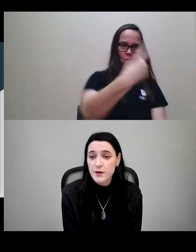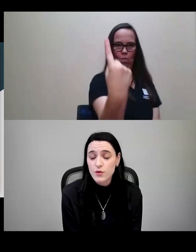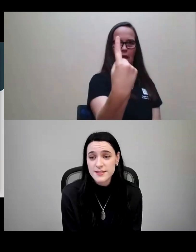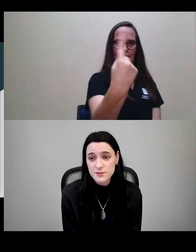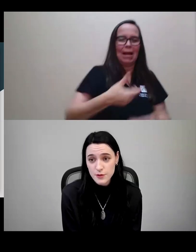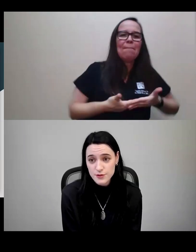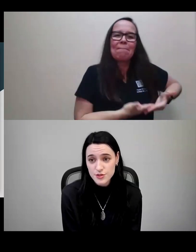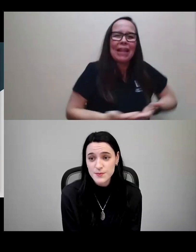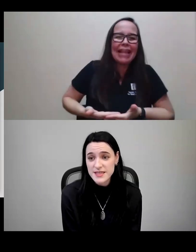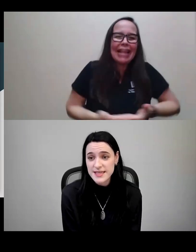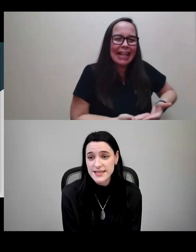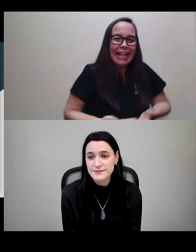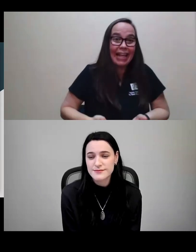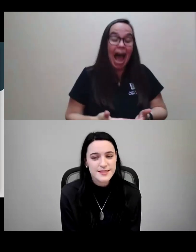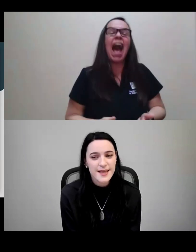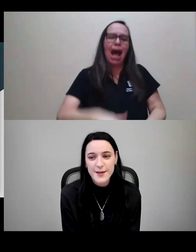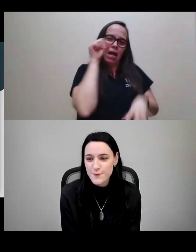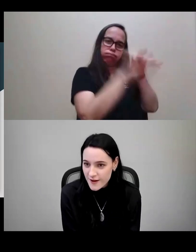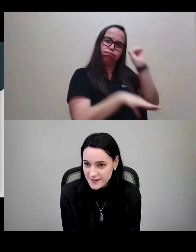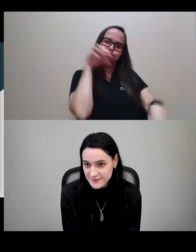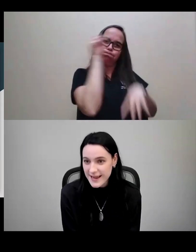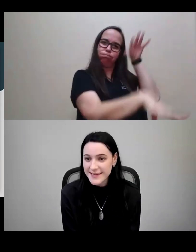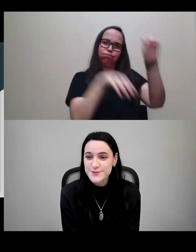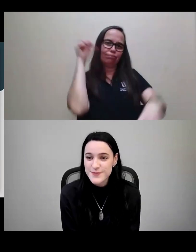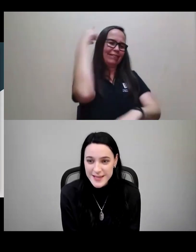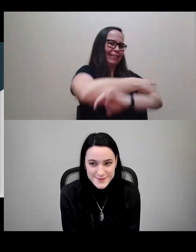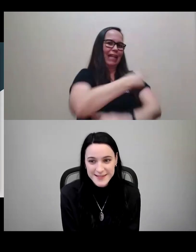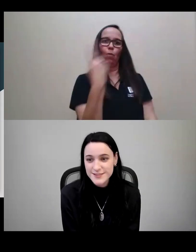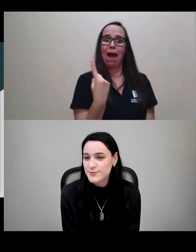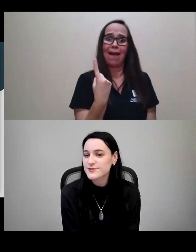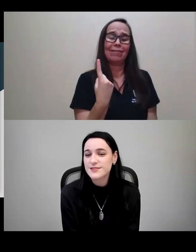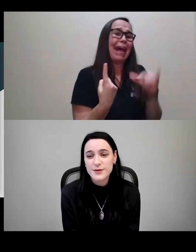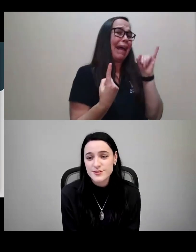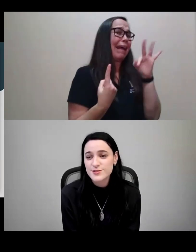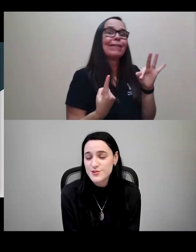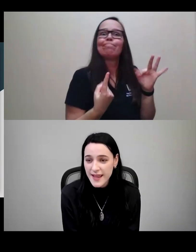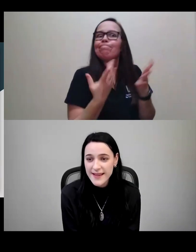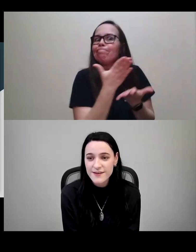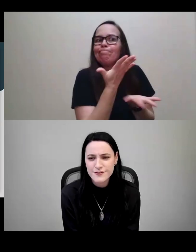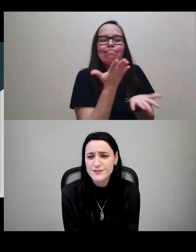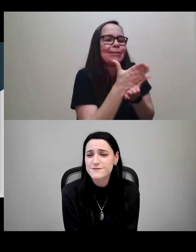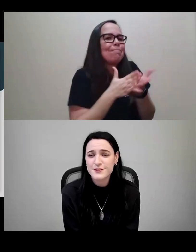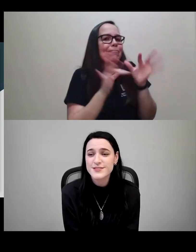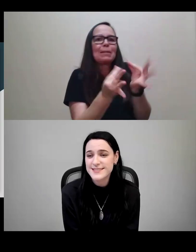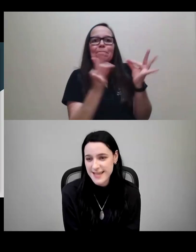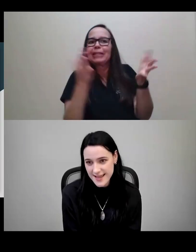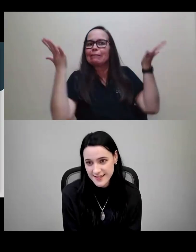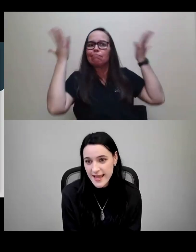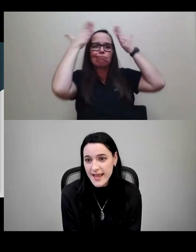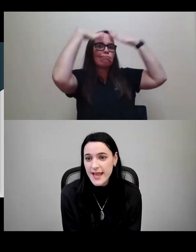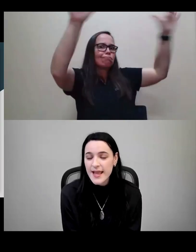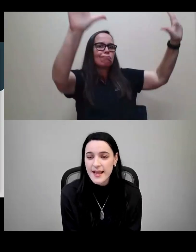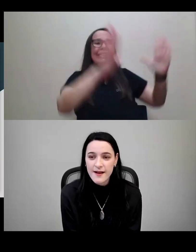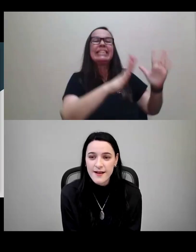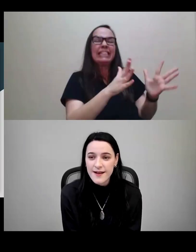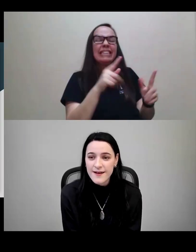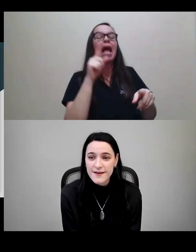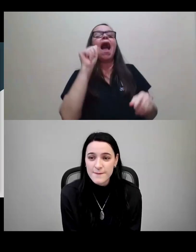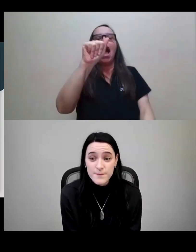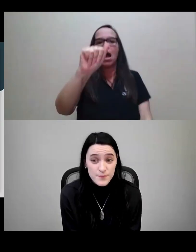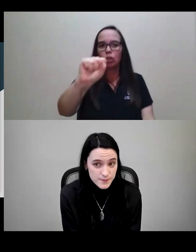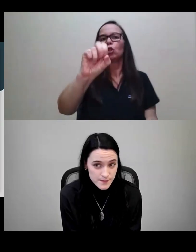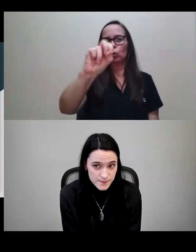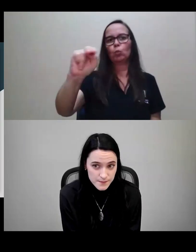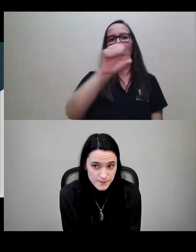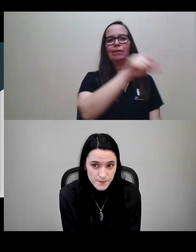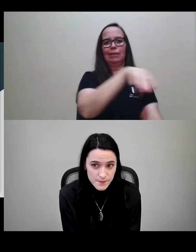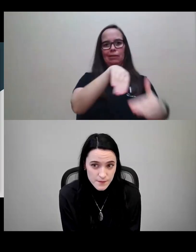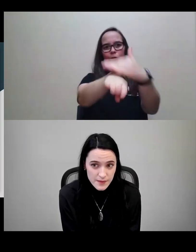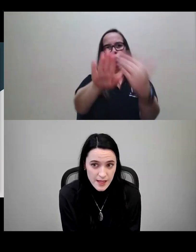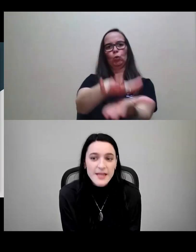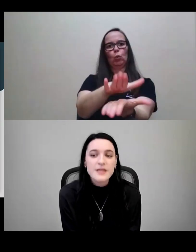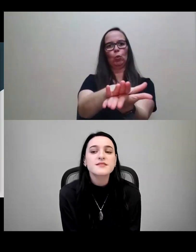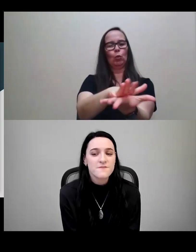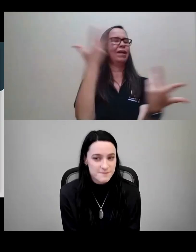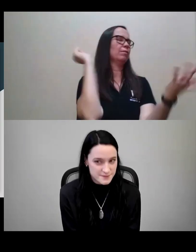bilingual exposure begin? Day one. as a baby. Expose as much as you can on the first day.